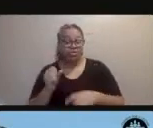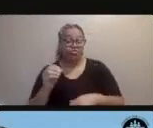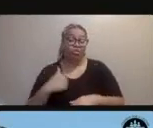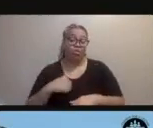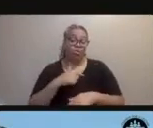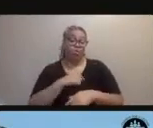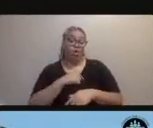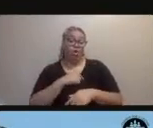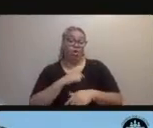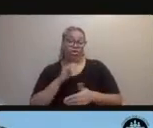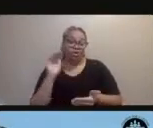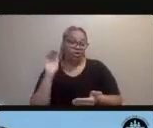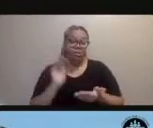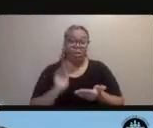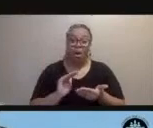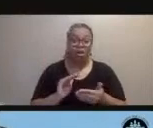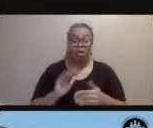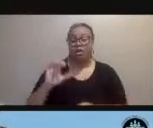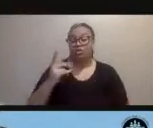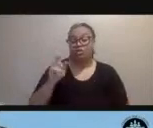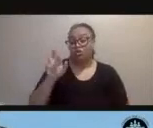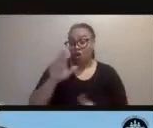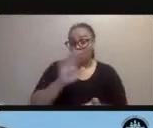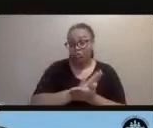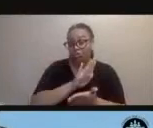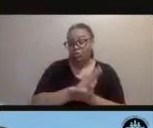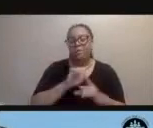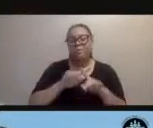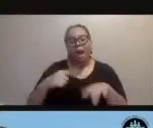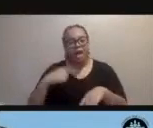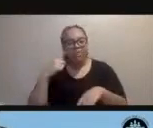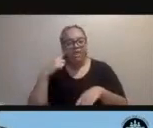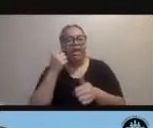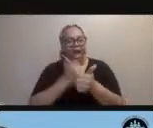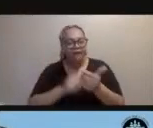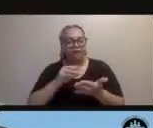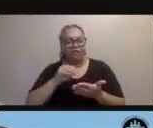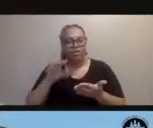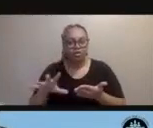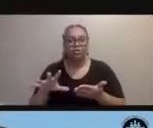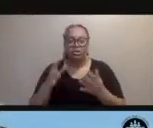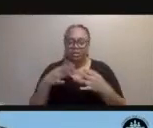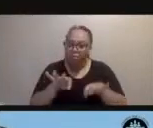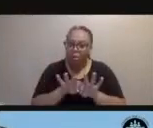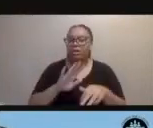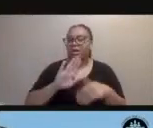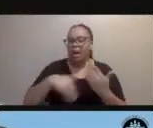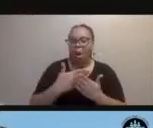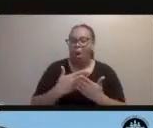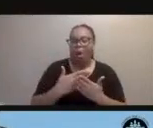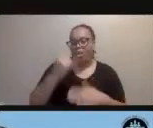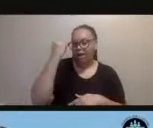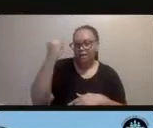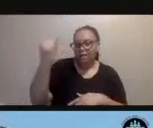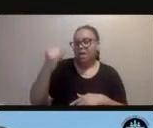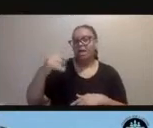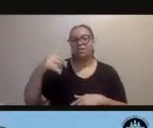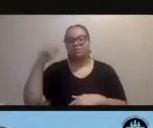LEM KAISER SCHOOL BOARD OR THE SCHOOL DISTRICT.